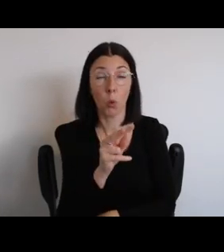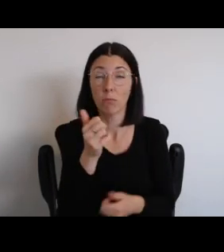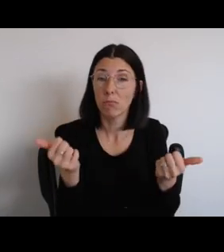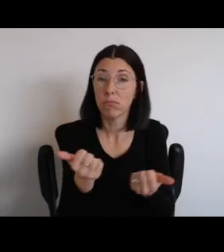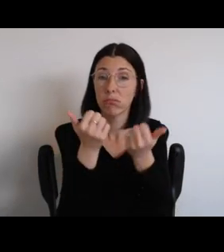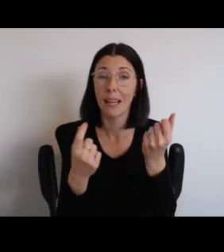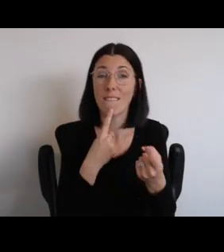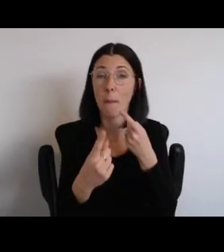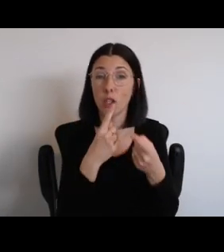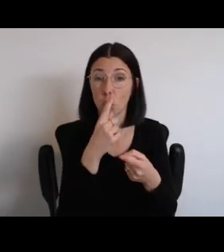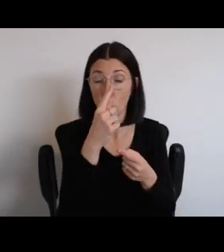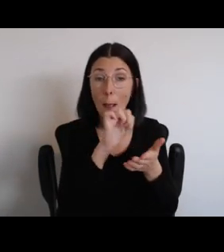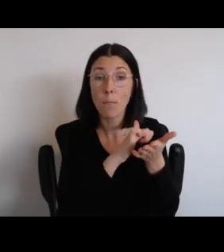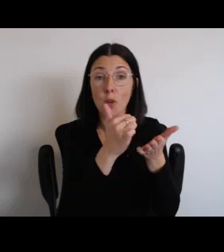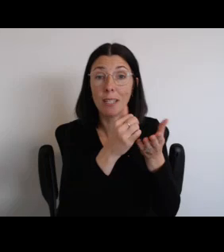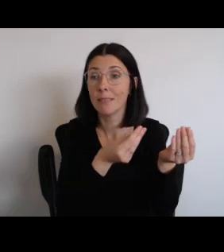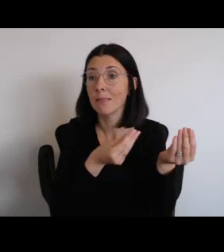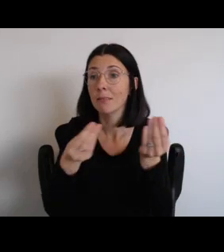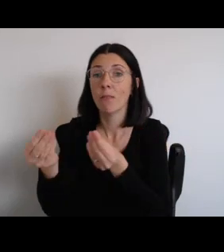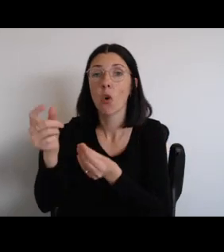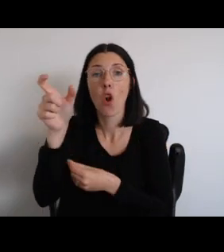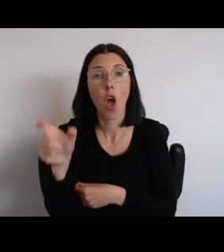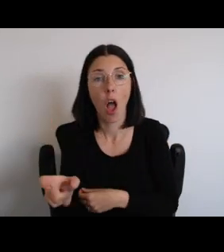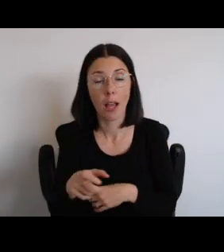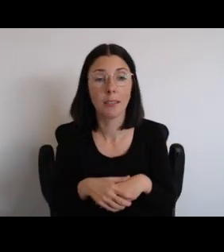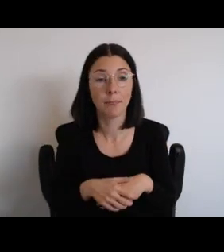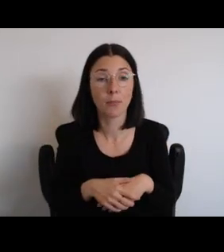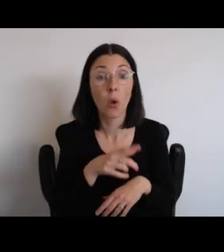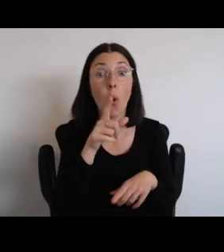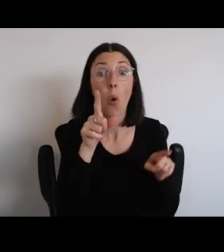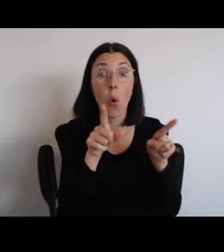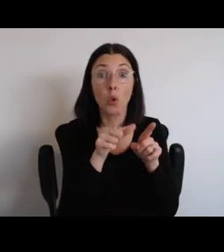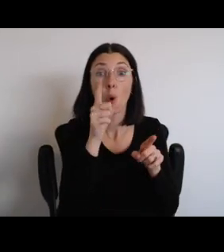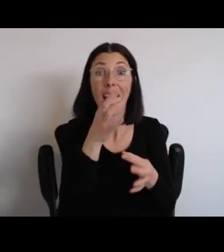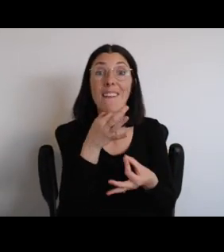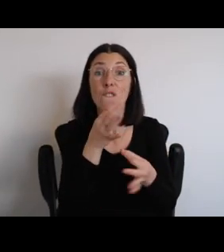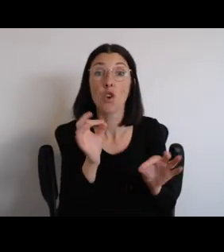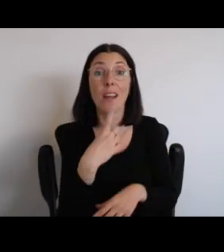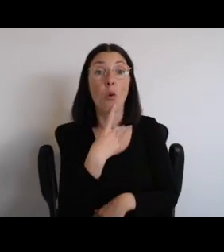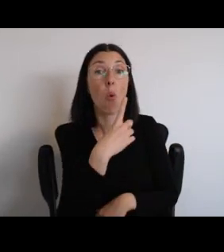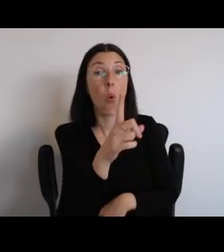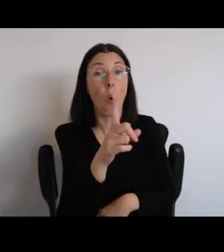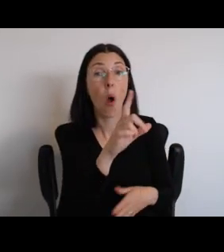clients you can also order for free all of our Publications we've got over 80 Publications on a